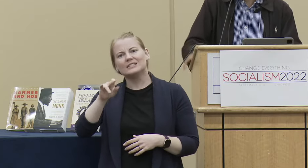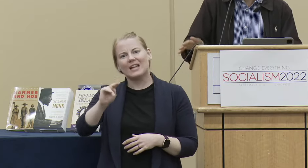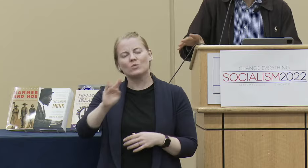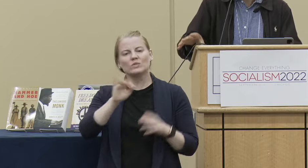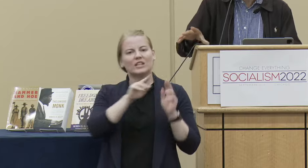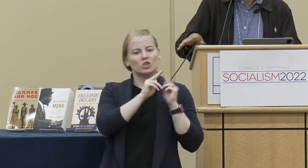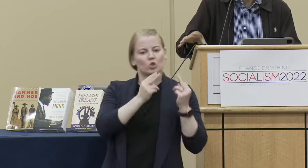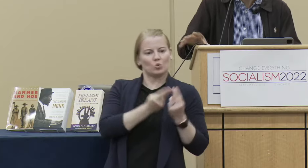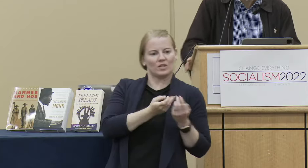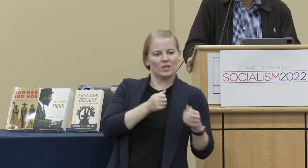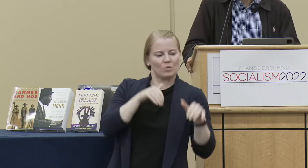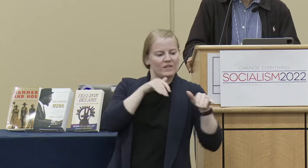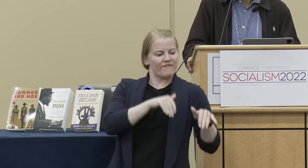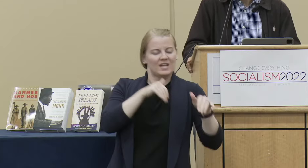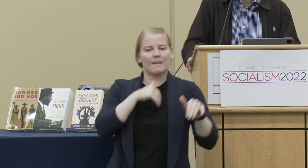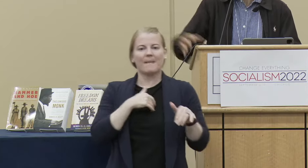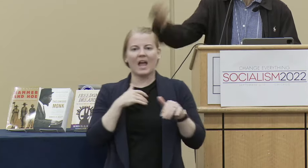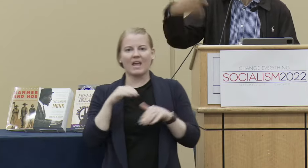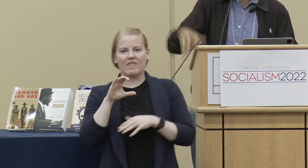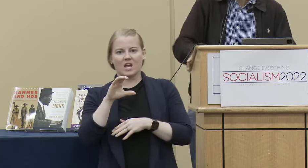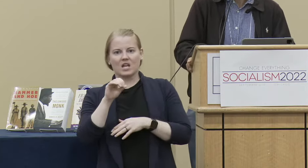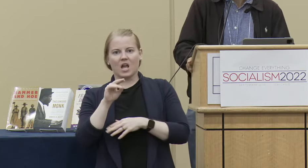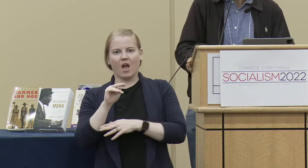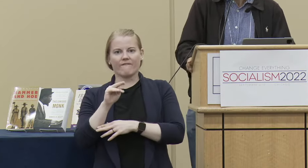The fact is, you know, Galveston was in union hands,